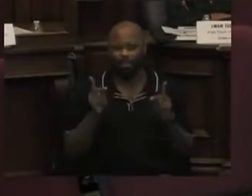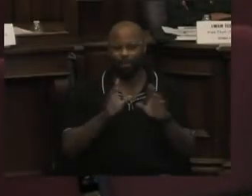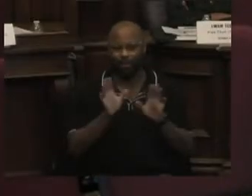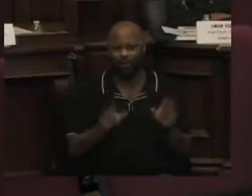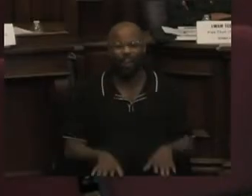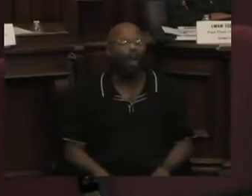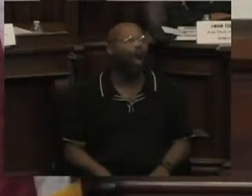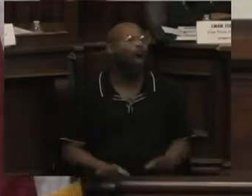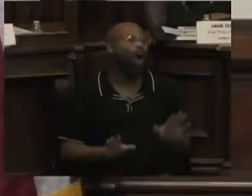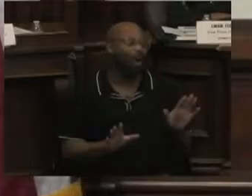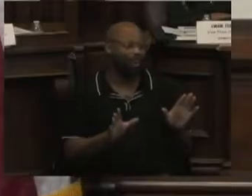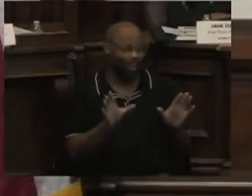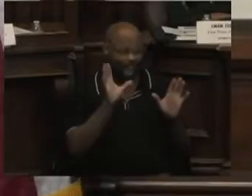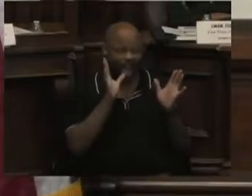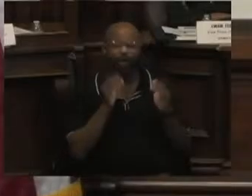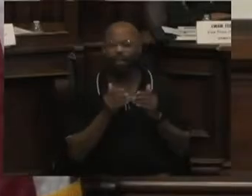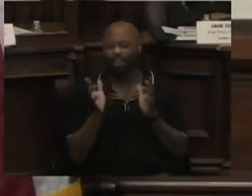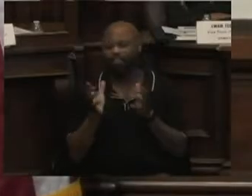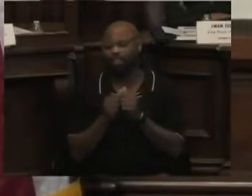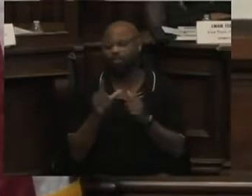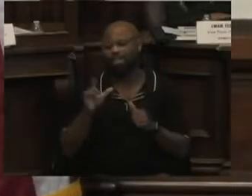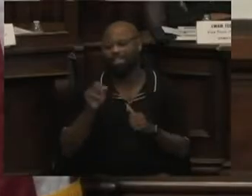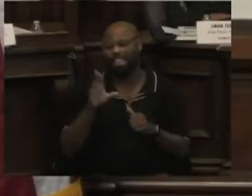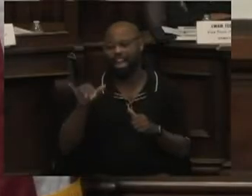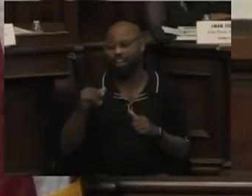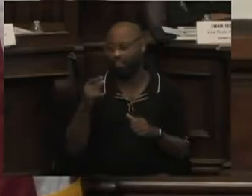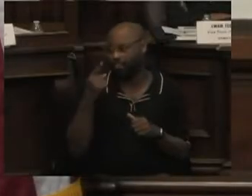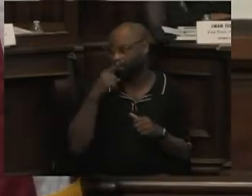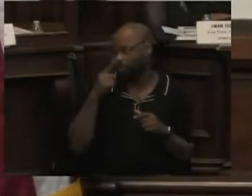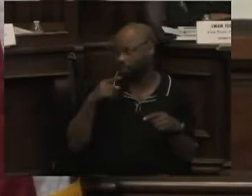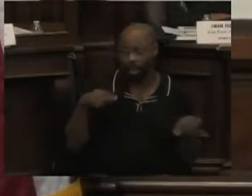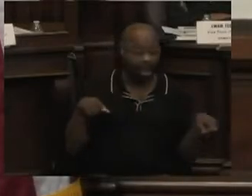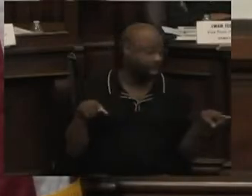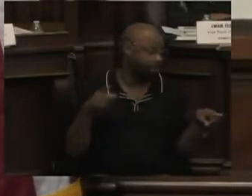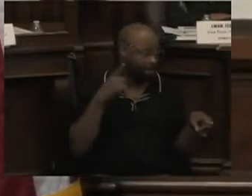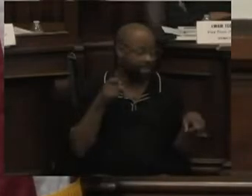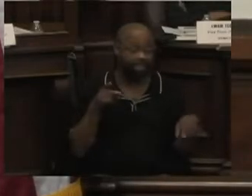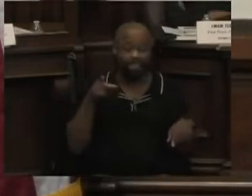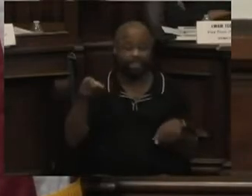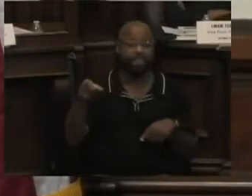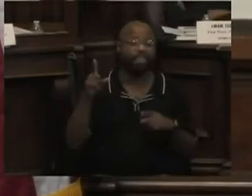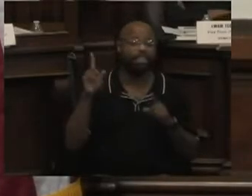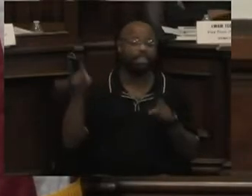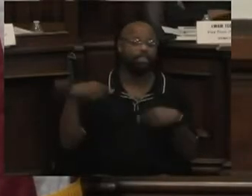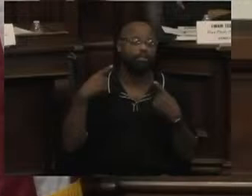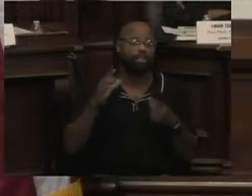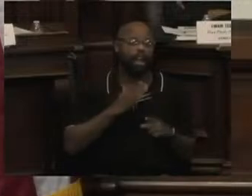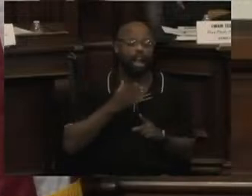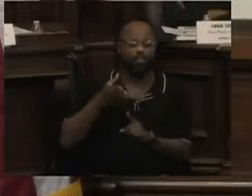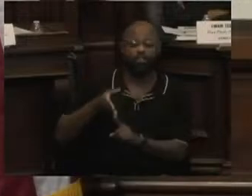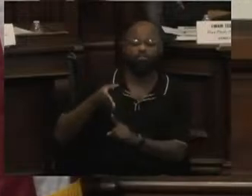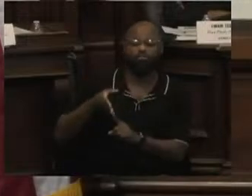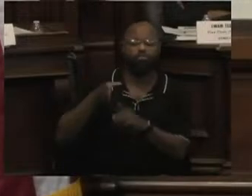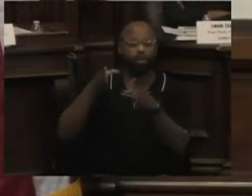going. That's, that's my goal, not to cut anybody out at all. I'll have a conversation with